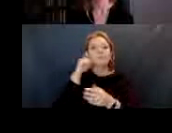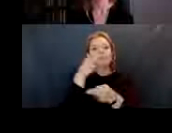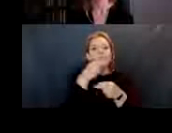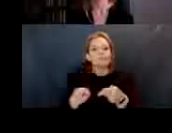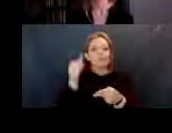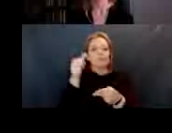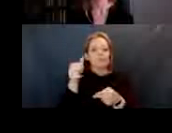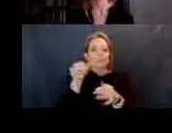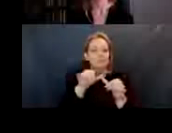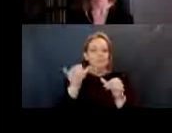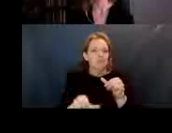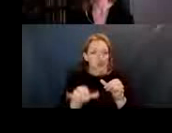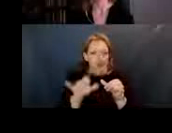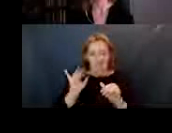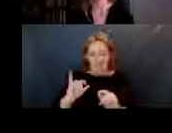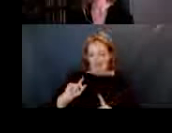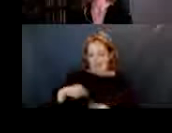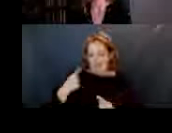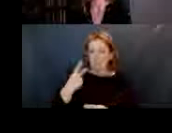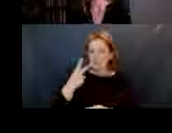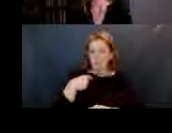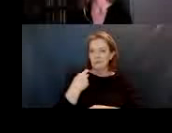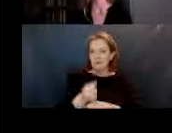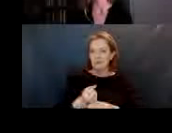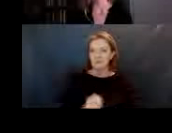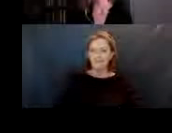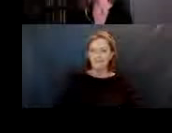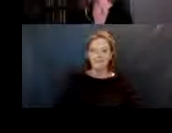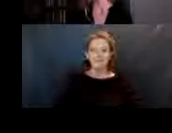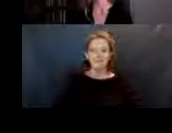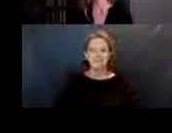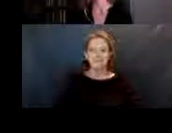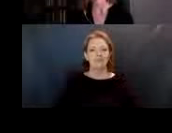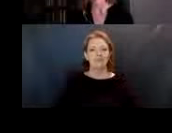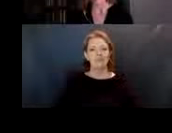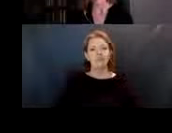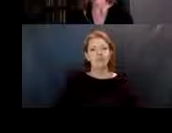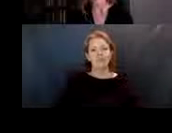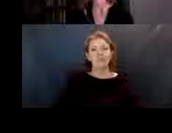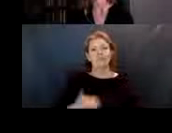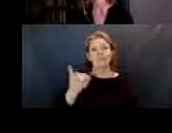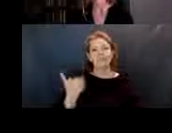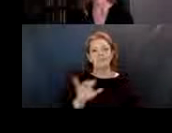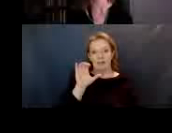Along with the residency programs the James Castle House also presents exhibitions where